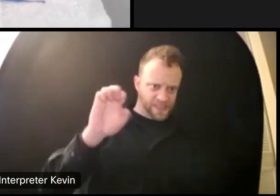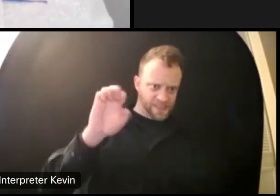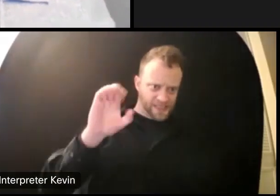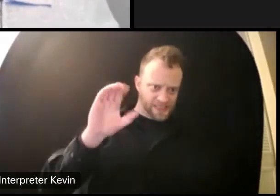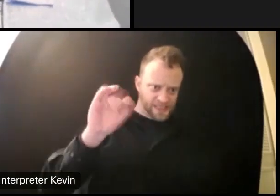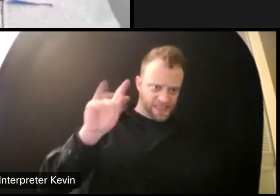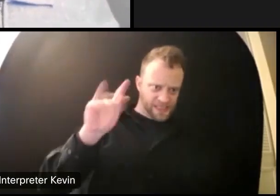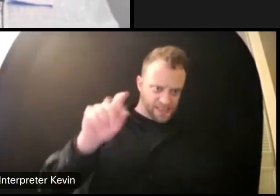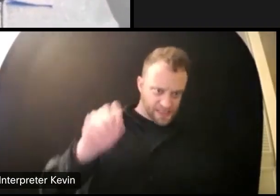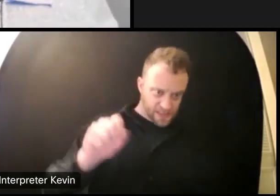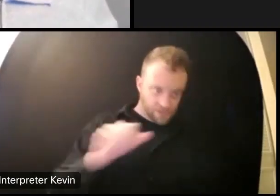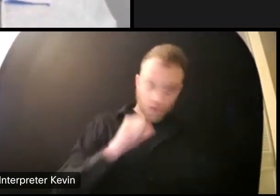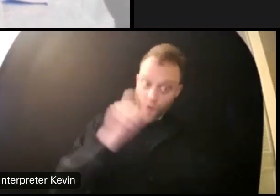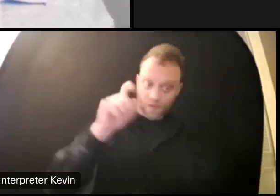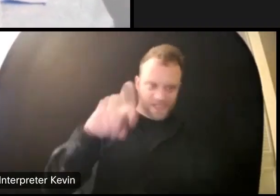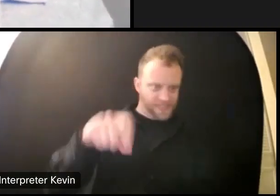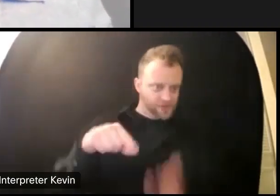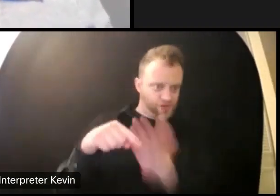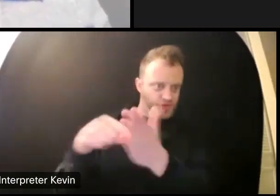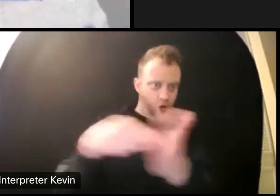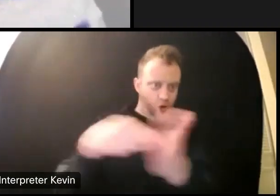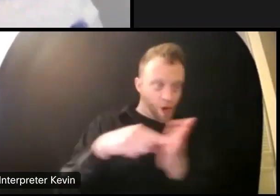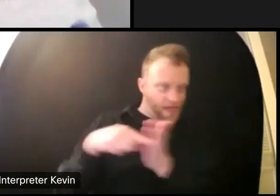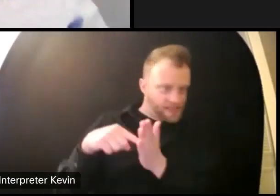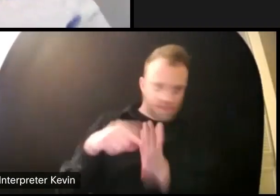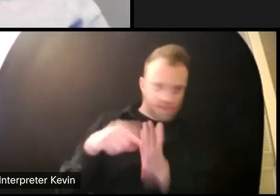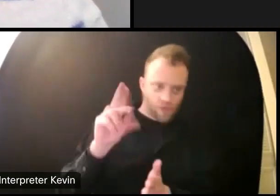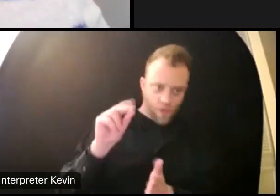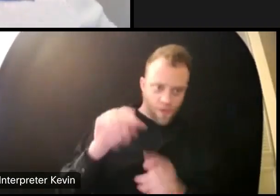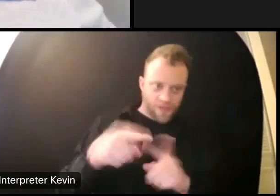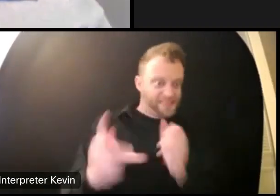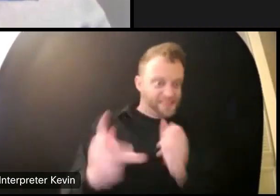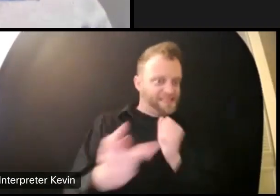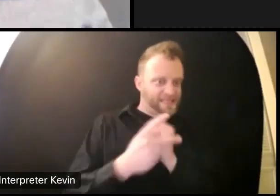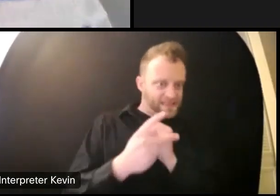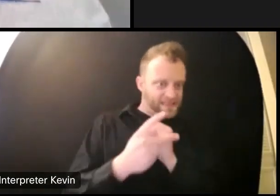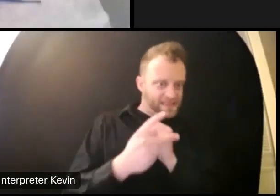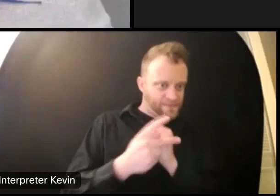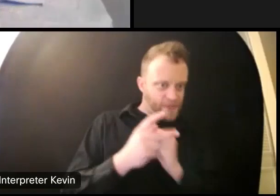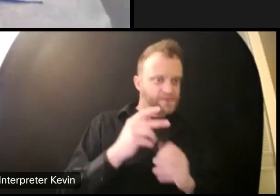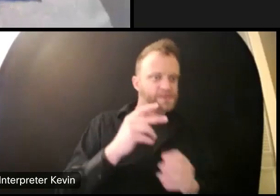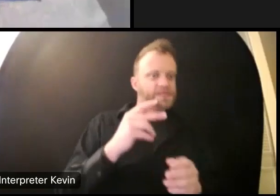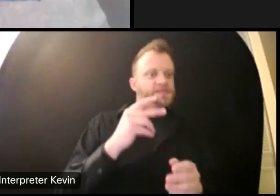but keep the receipts in a separate place or in another spot in the folder. You never know,